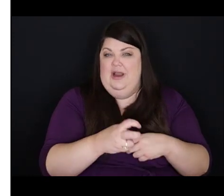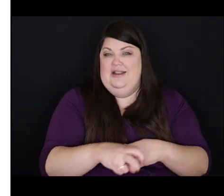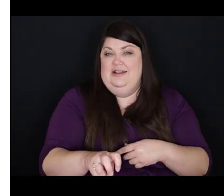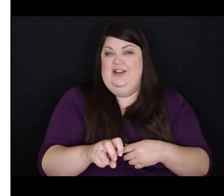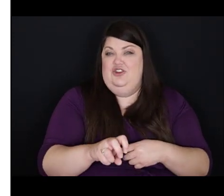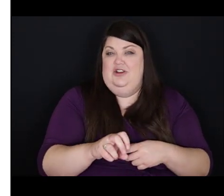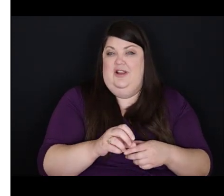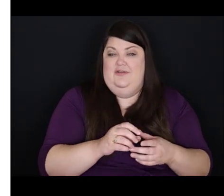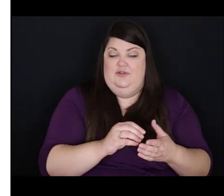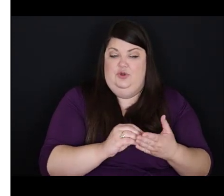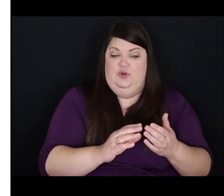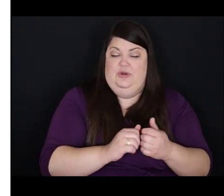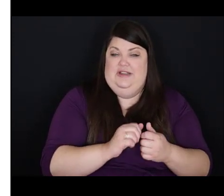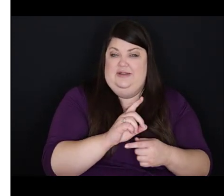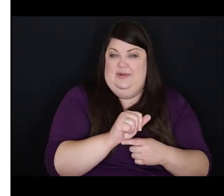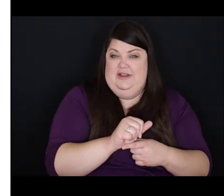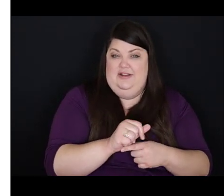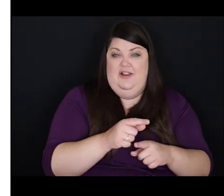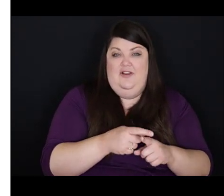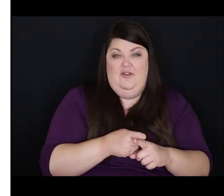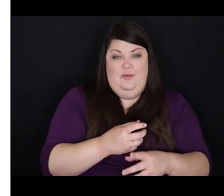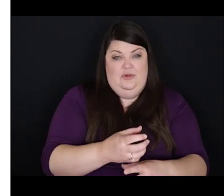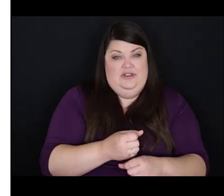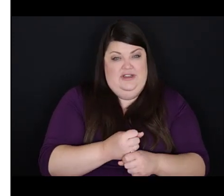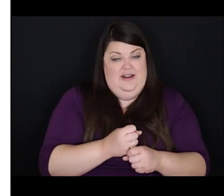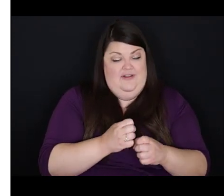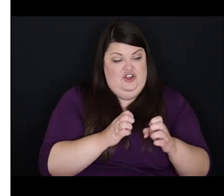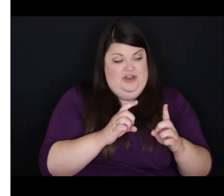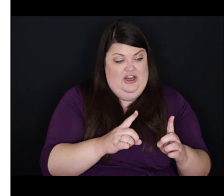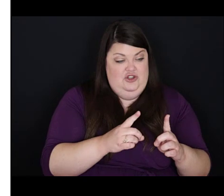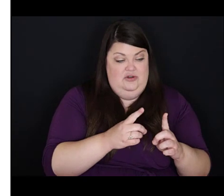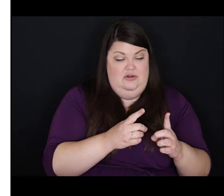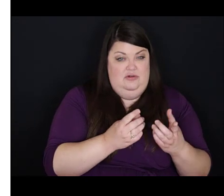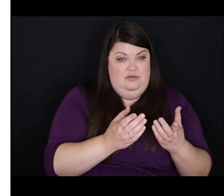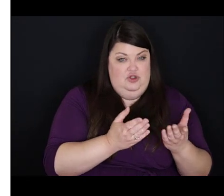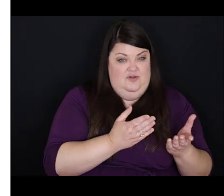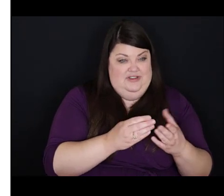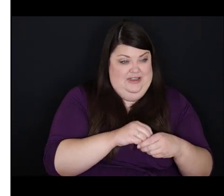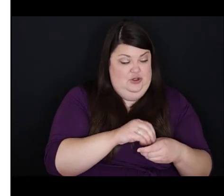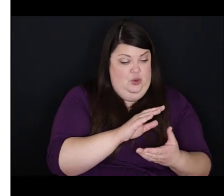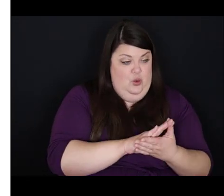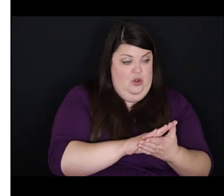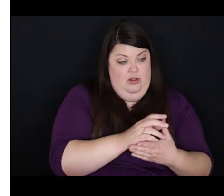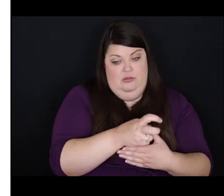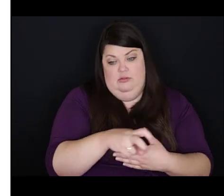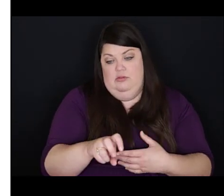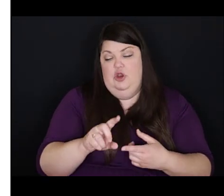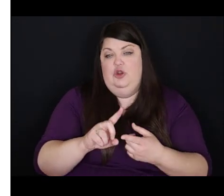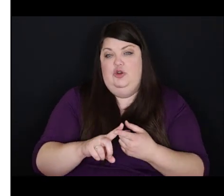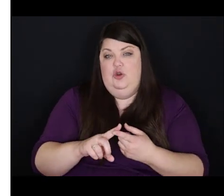receipt of educational services in school to the receipt of vocational rehabilitation services,